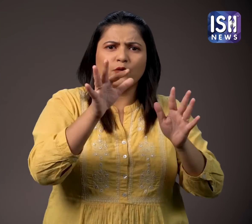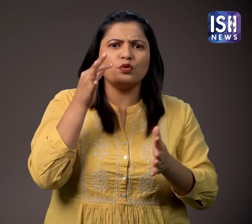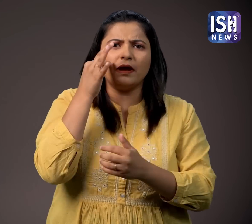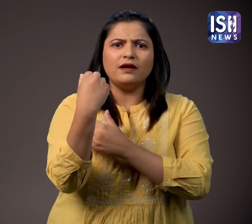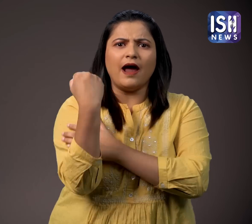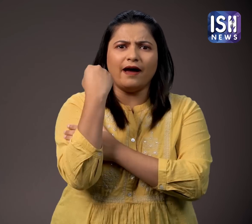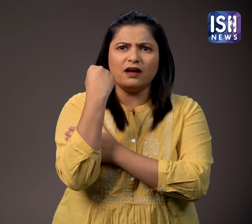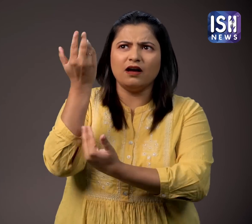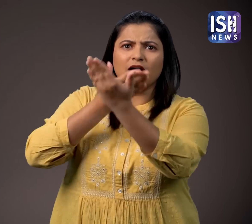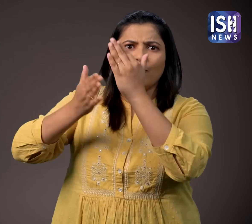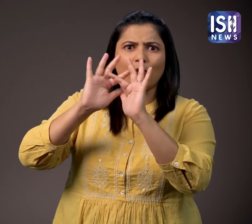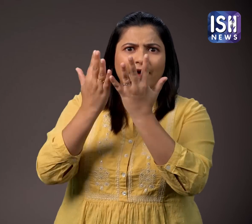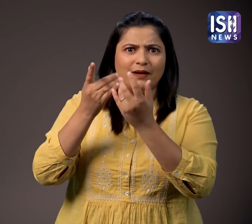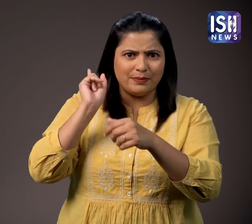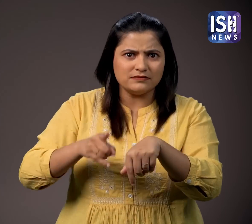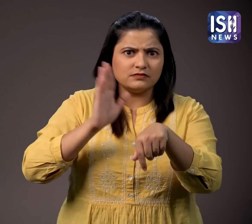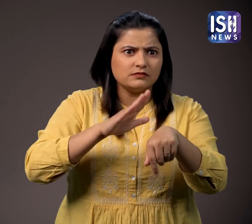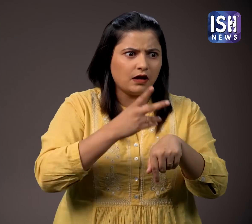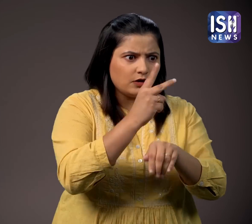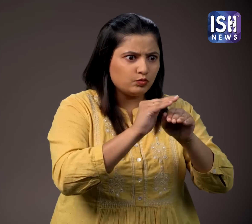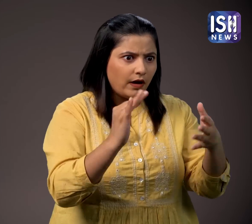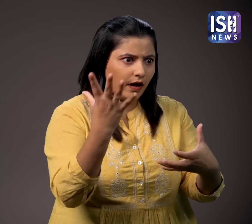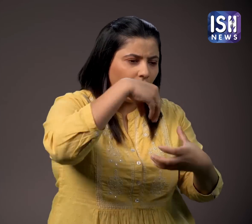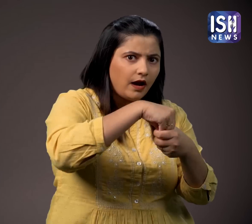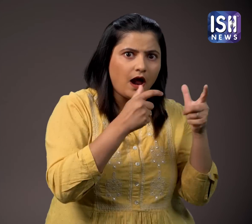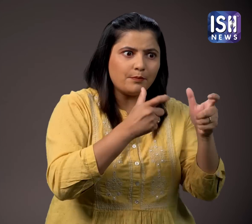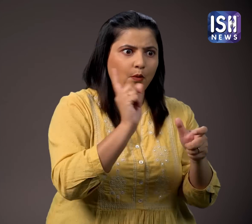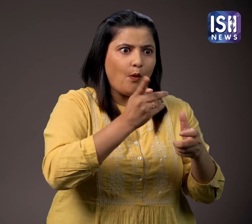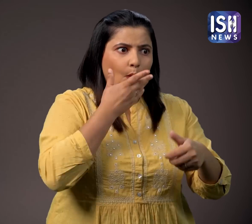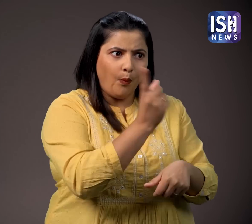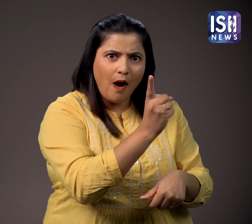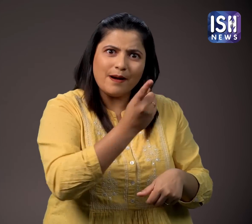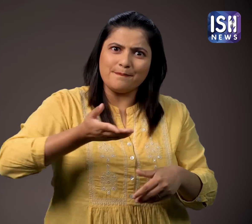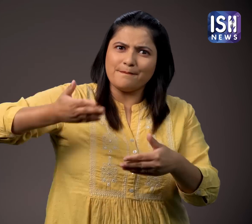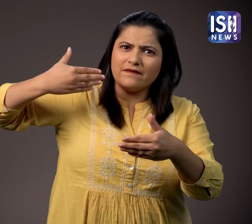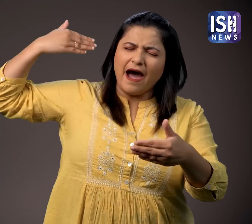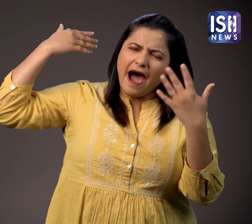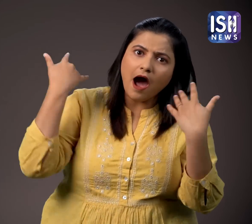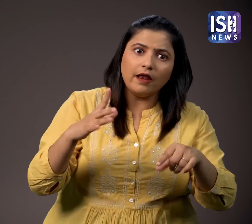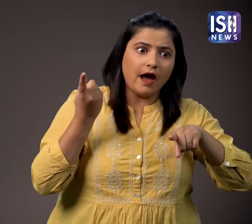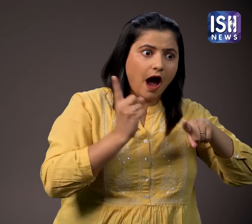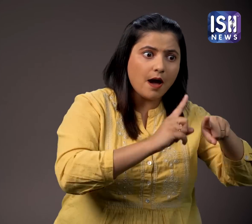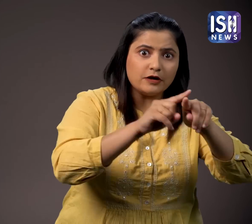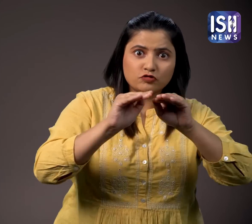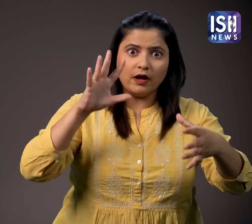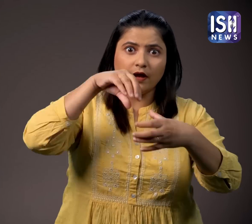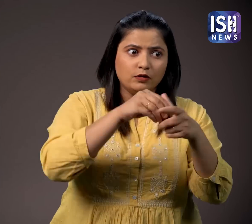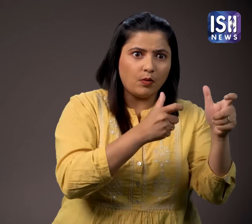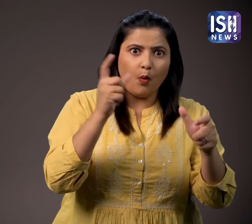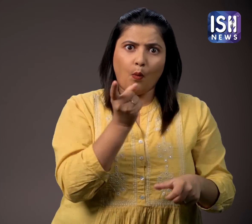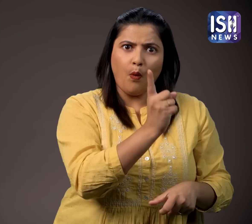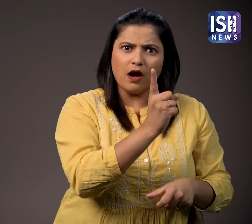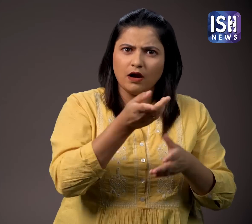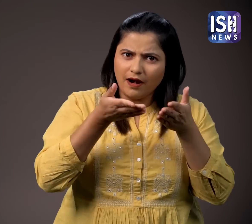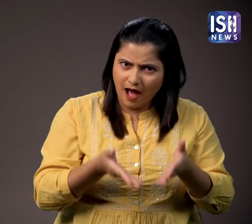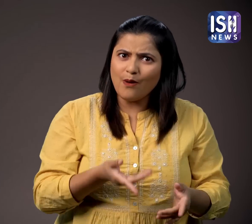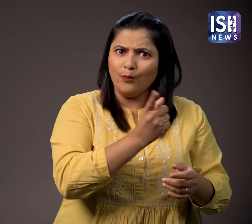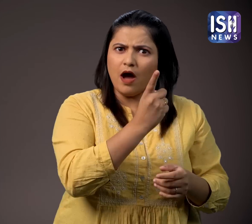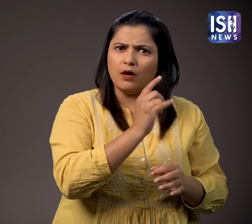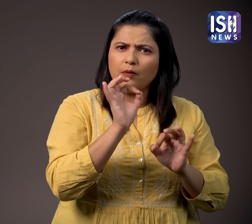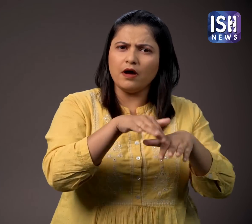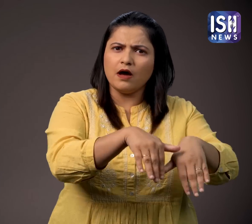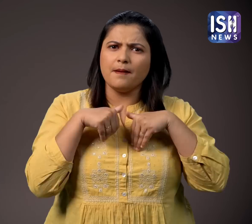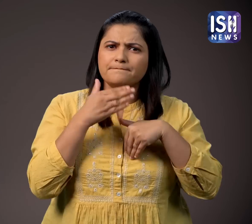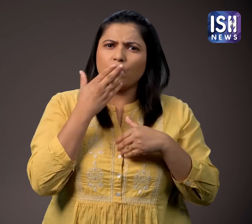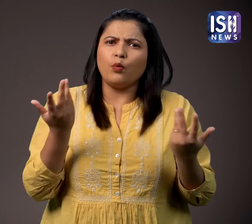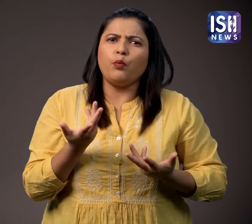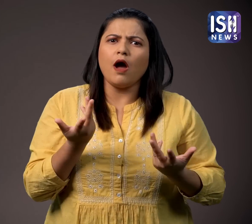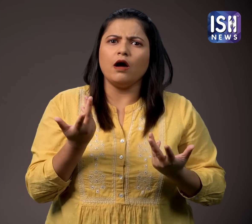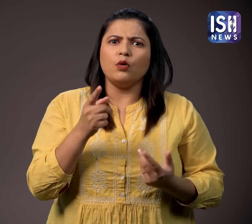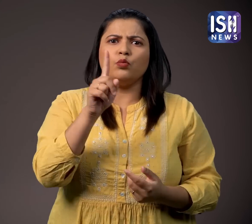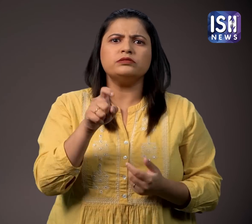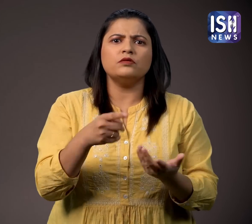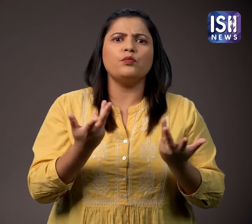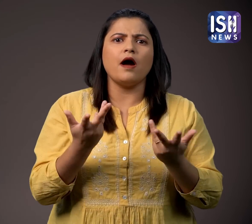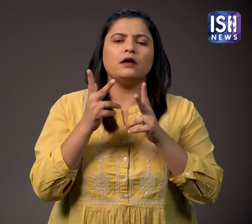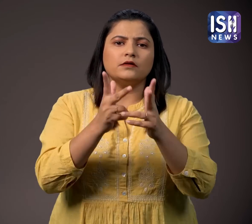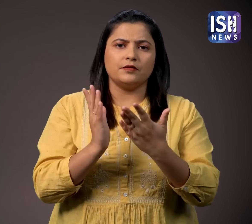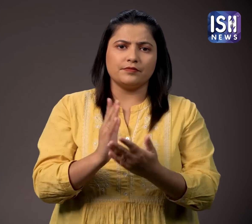However, unlike other times involving children, there are no protests about this from the global human rights groups. Why?